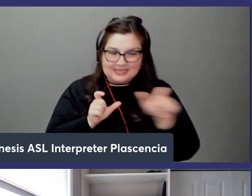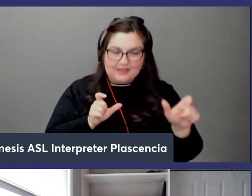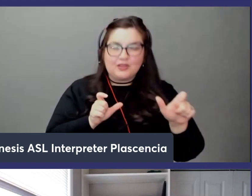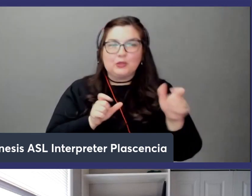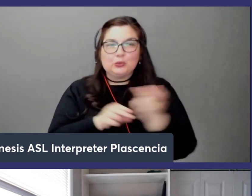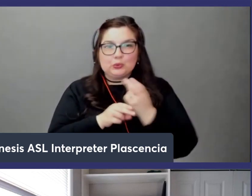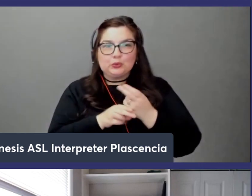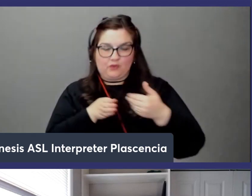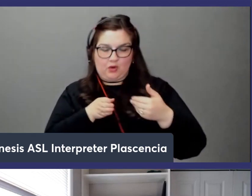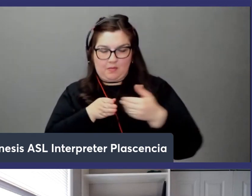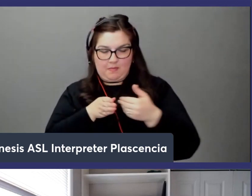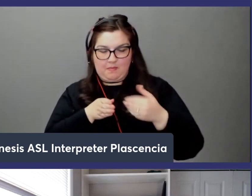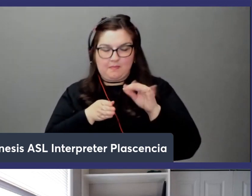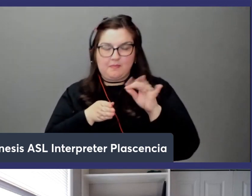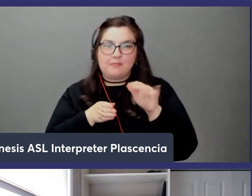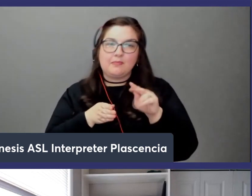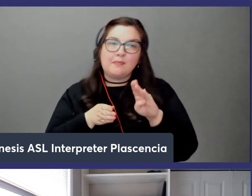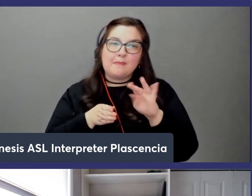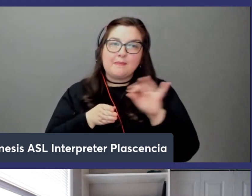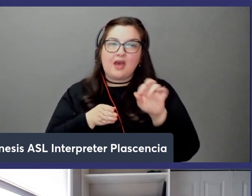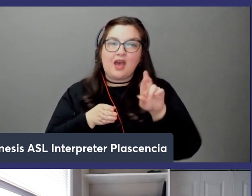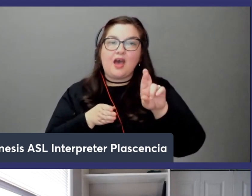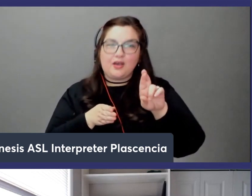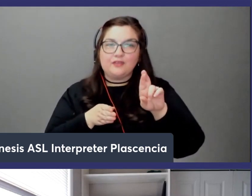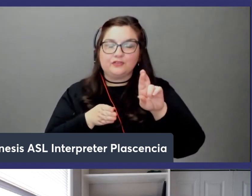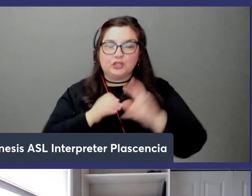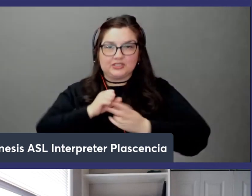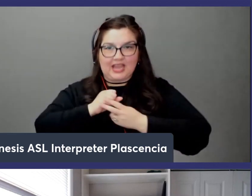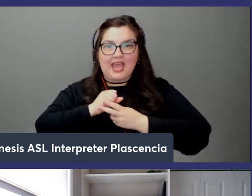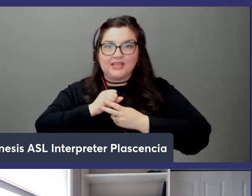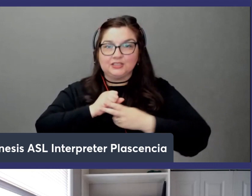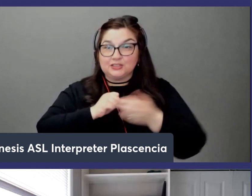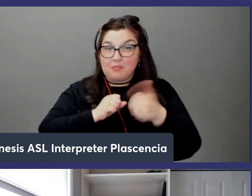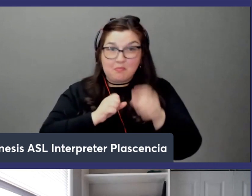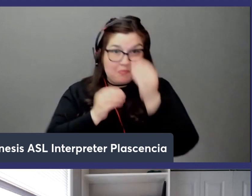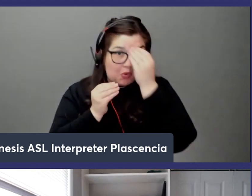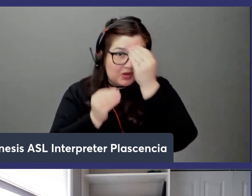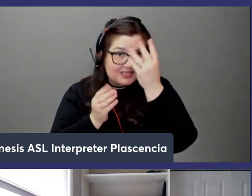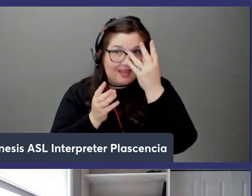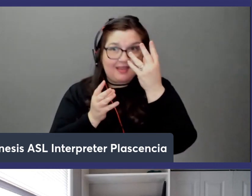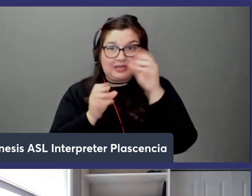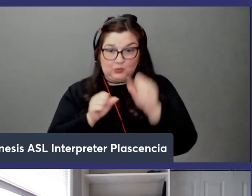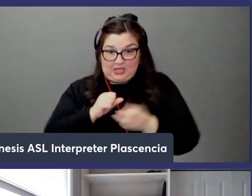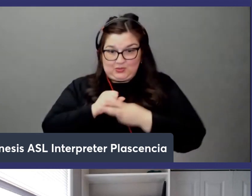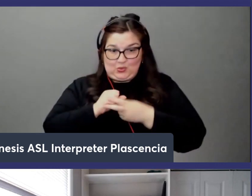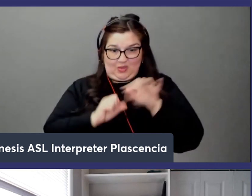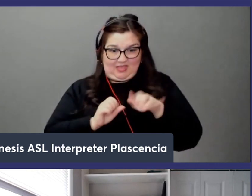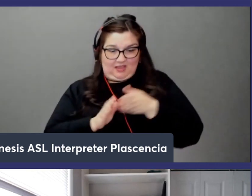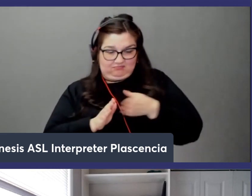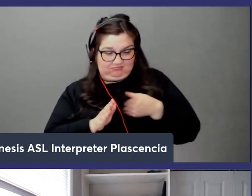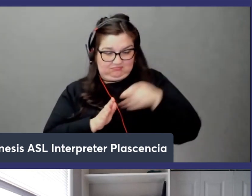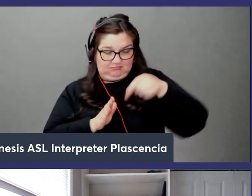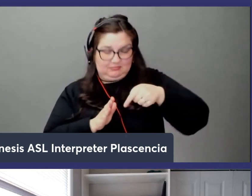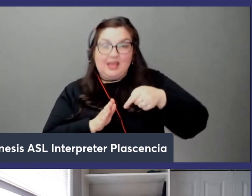So the more data you're able to store in that buffer cash, the faster you're able to answer queries,